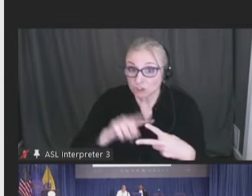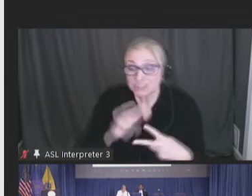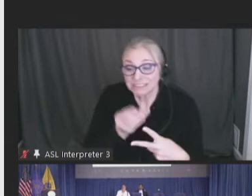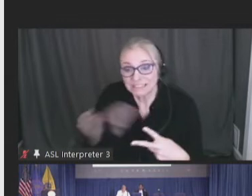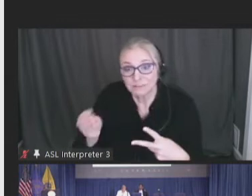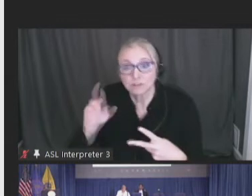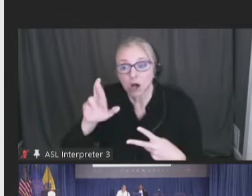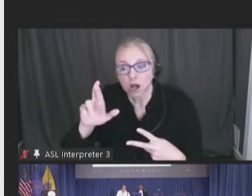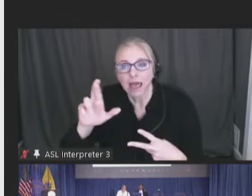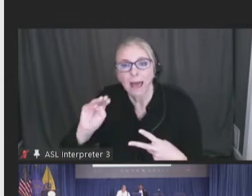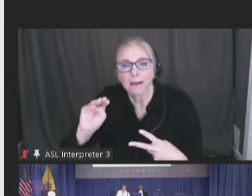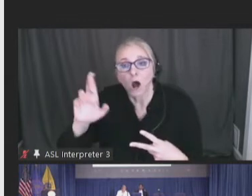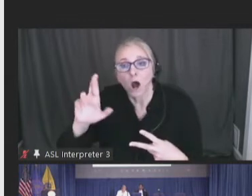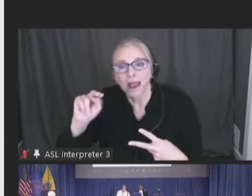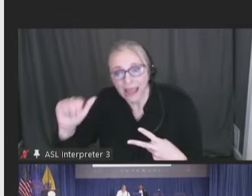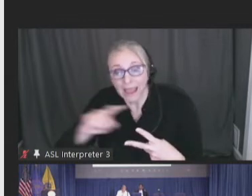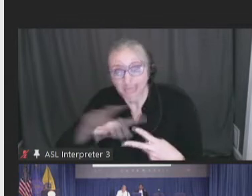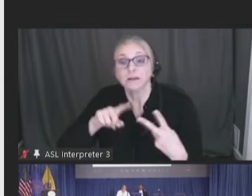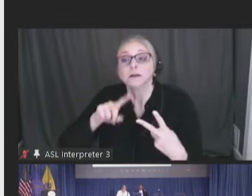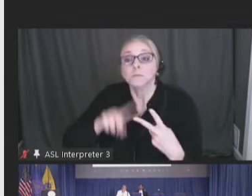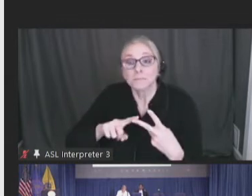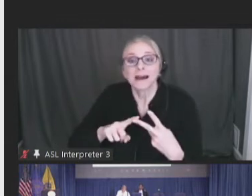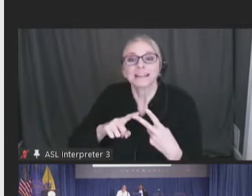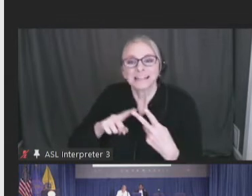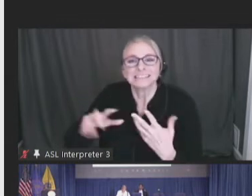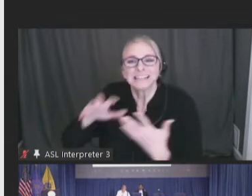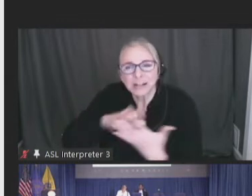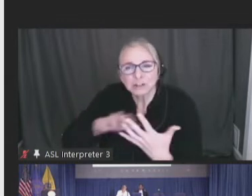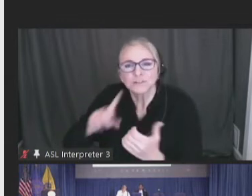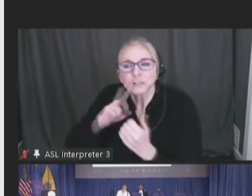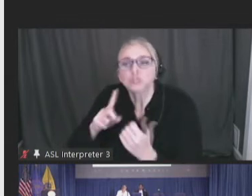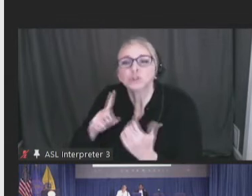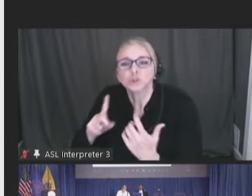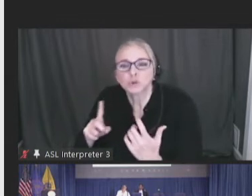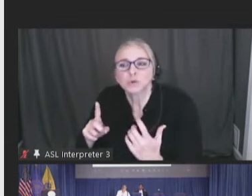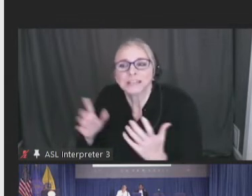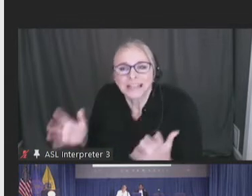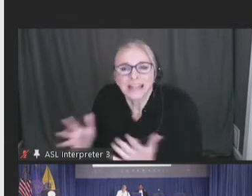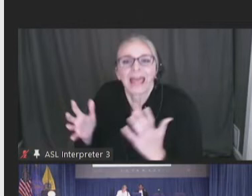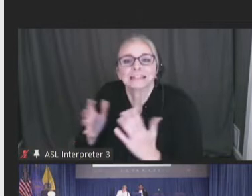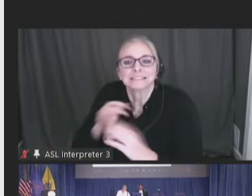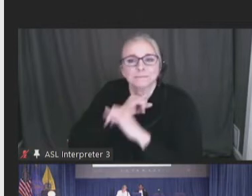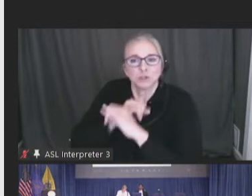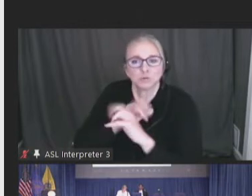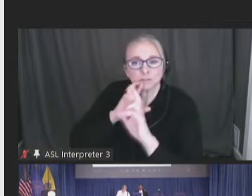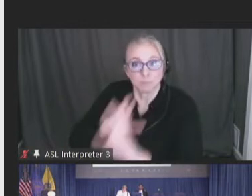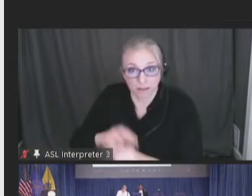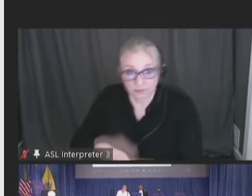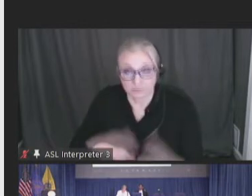but it also serves as an adjuvant to enhance immune responses. Okay. Next slide.